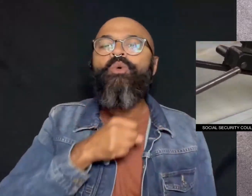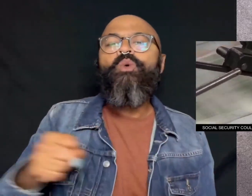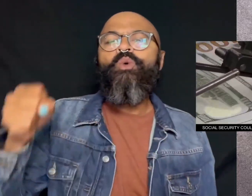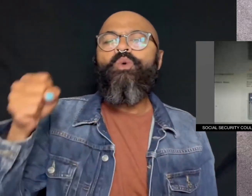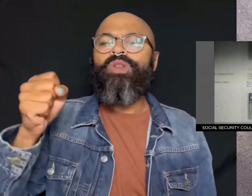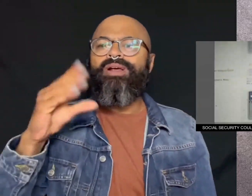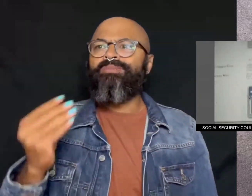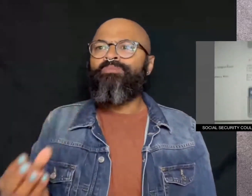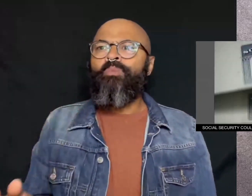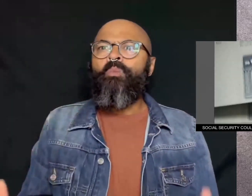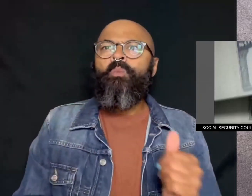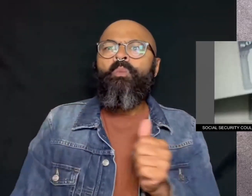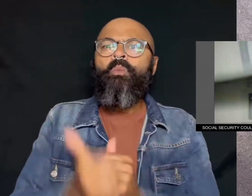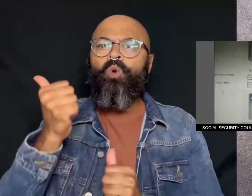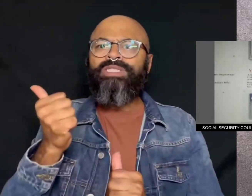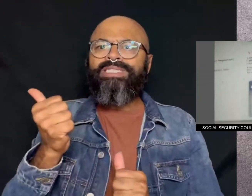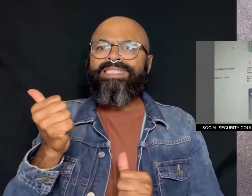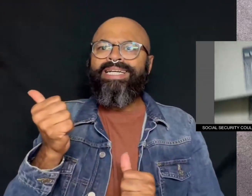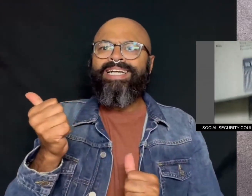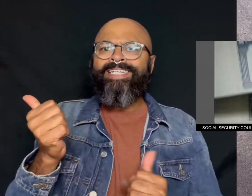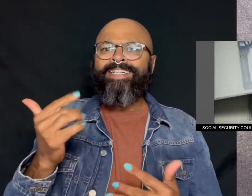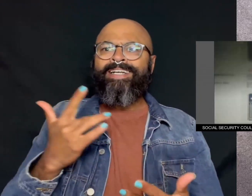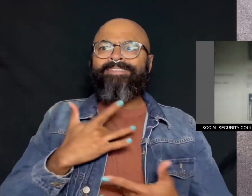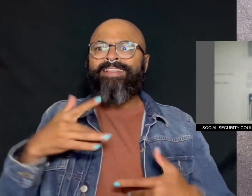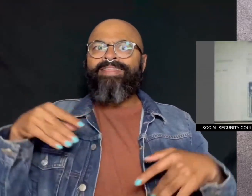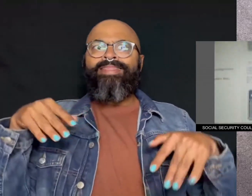Those payments go to the oldest and most vulnerable recipients.